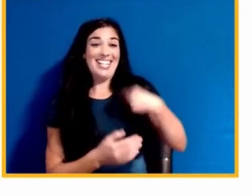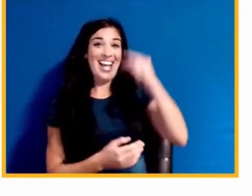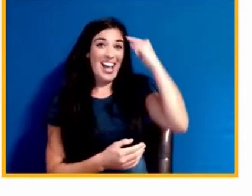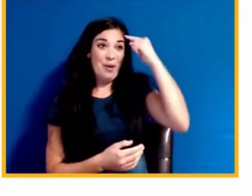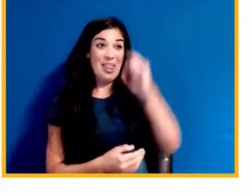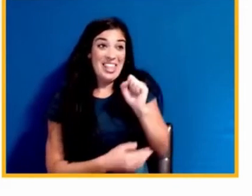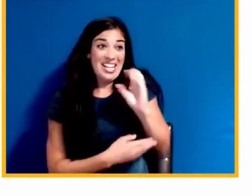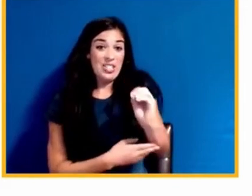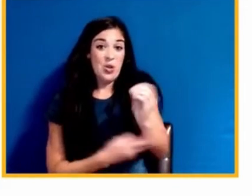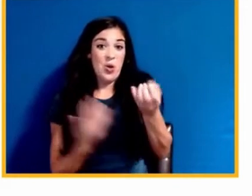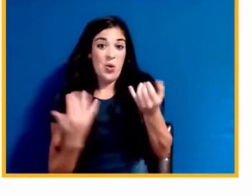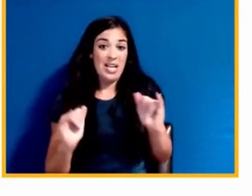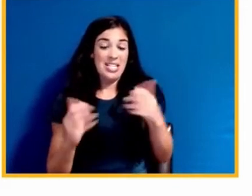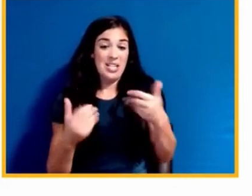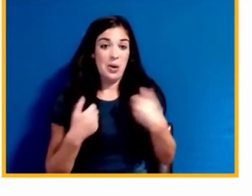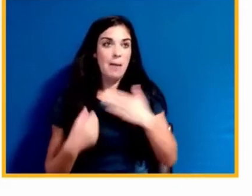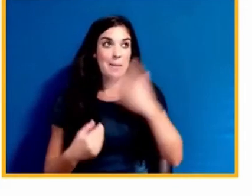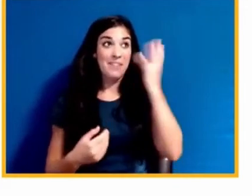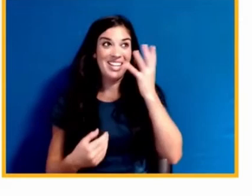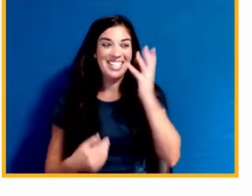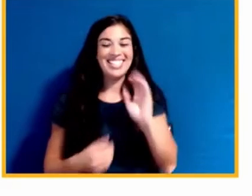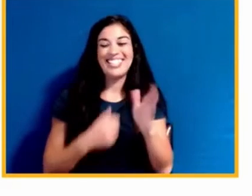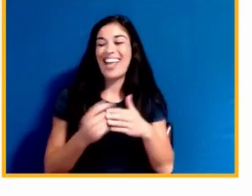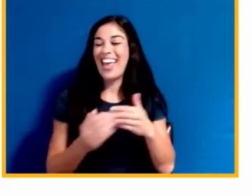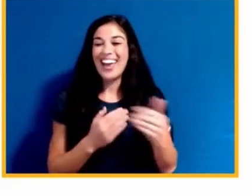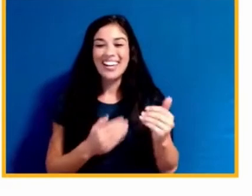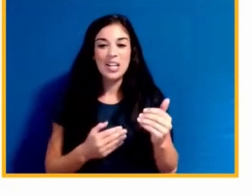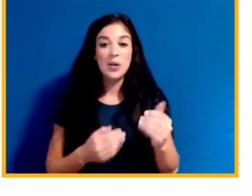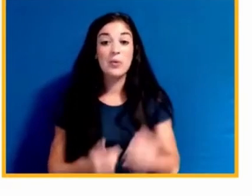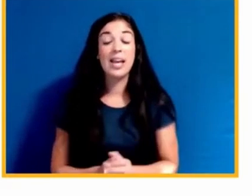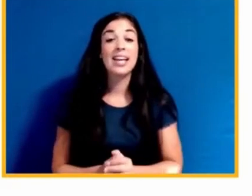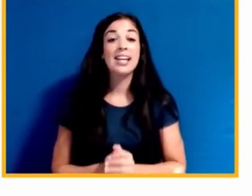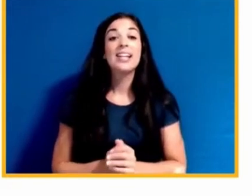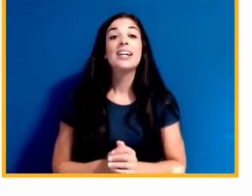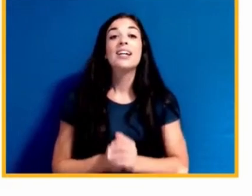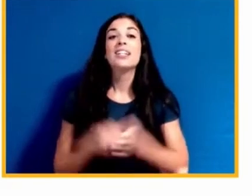probably why I still got my face. But, aside from that point, let's hear from